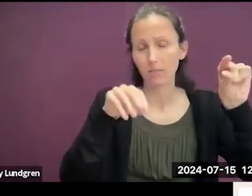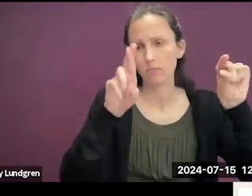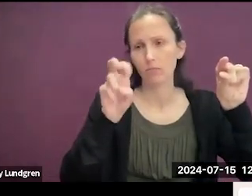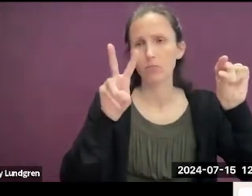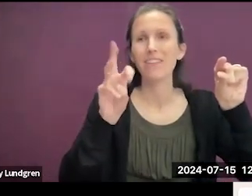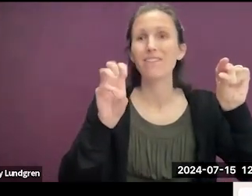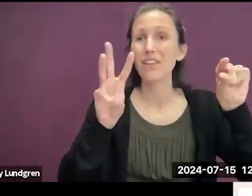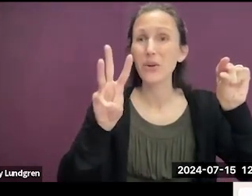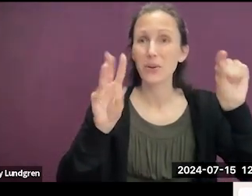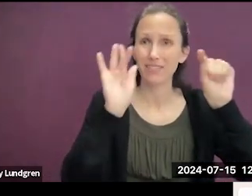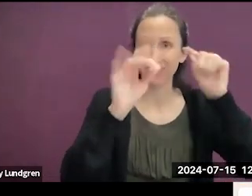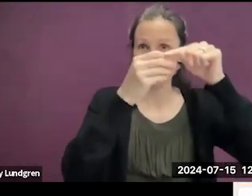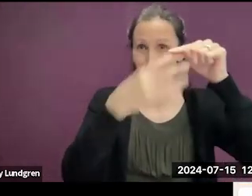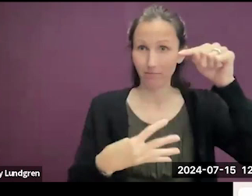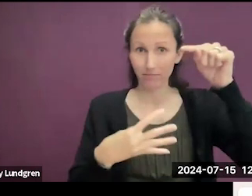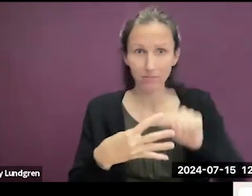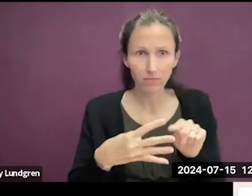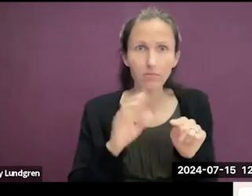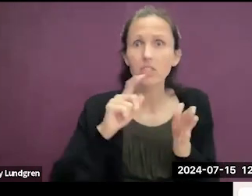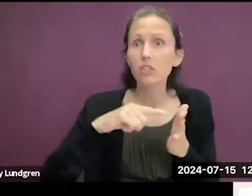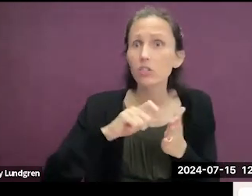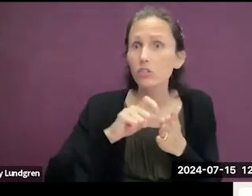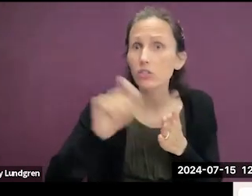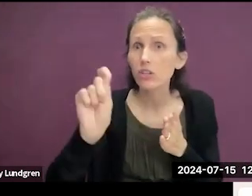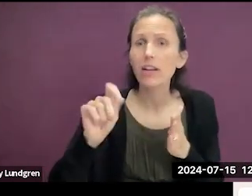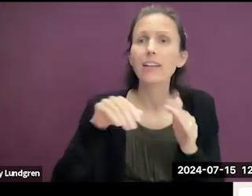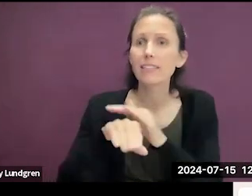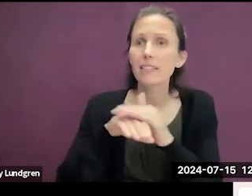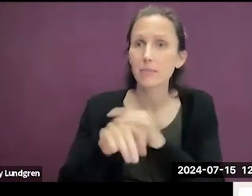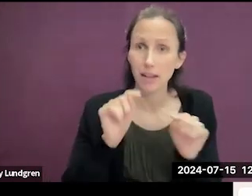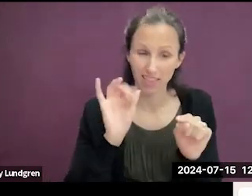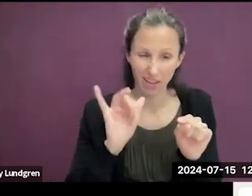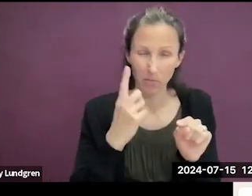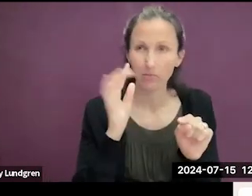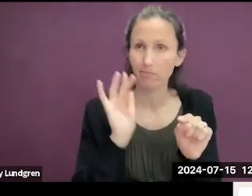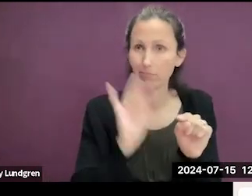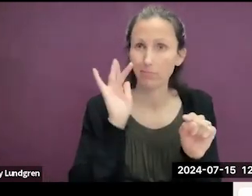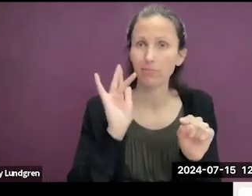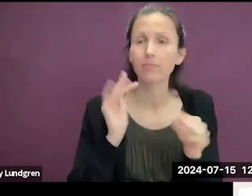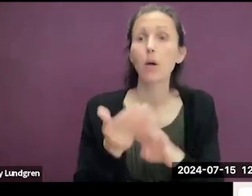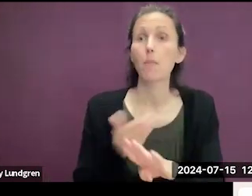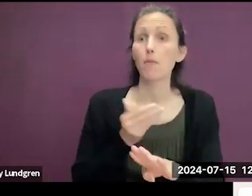and then clicking on Check Accessibility. So prior to our presentation today, I sent out a copy of the slides.